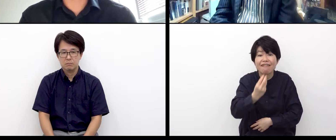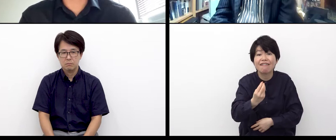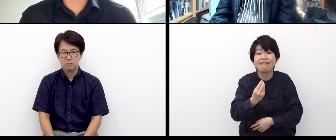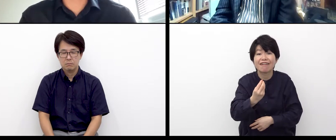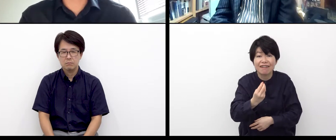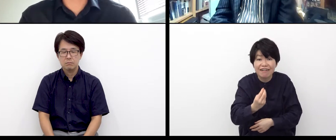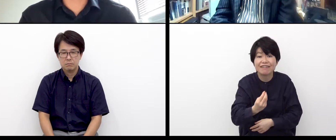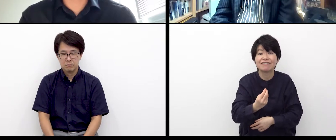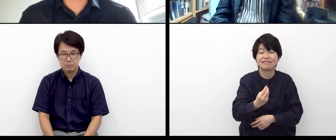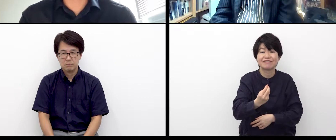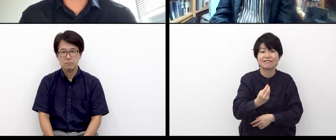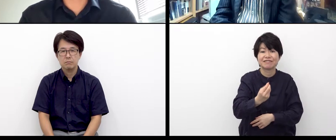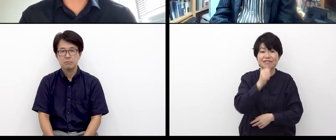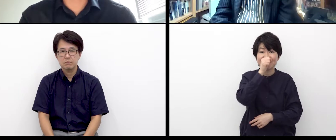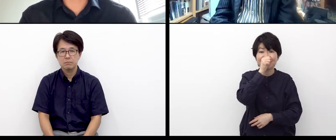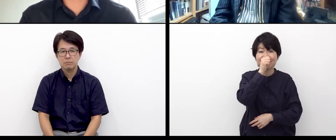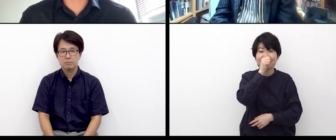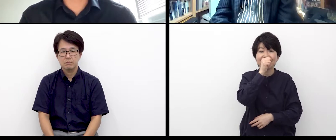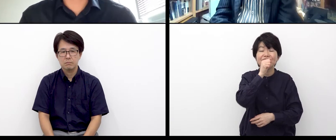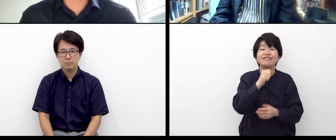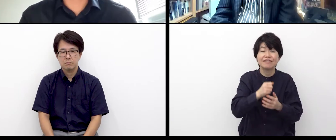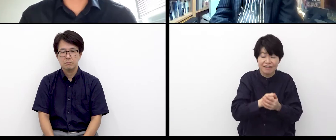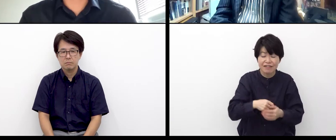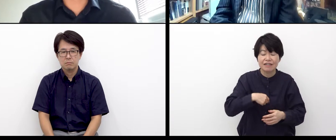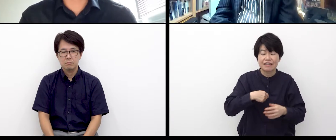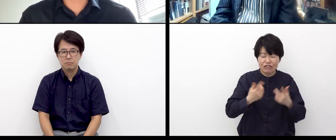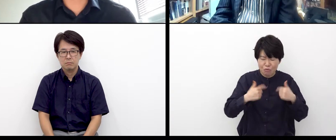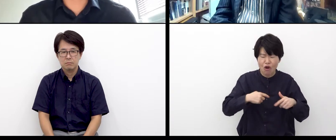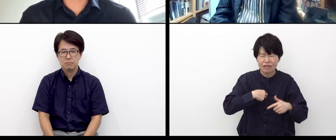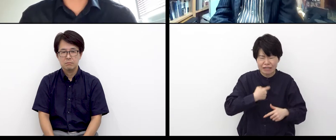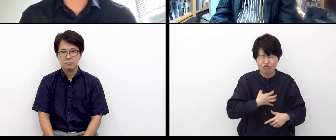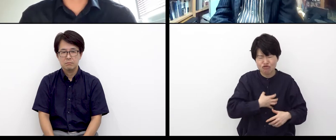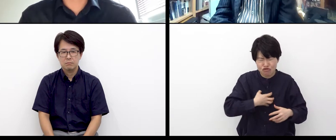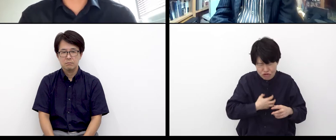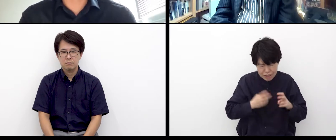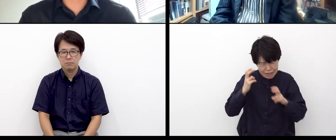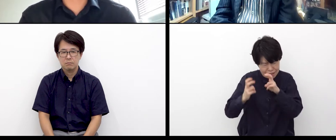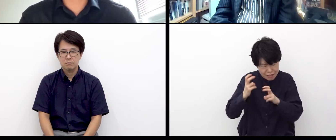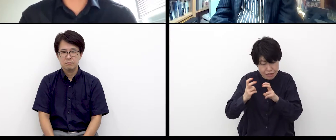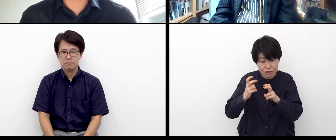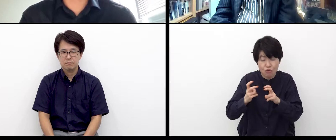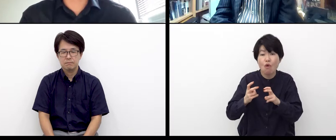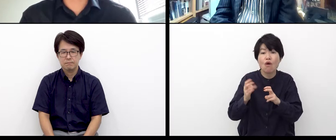is very meaningful, as they will be free from rumination.